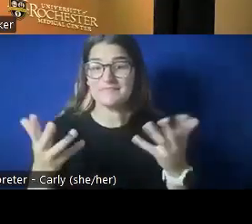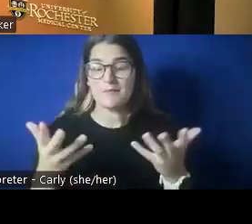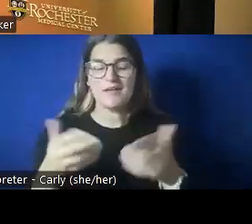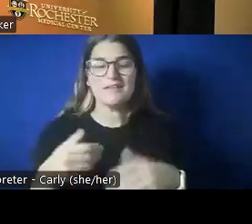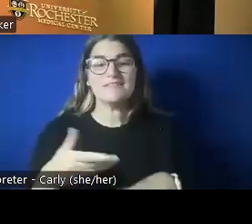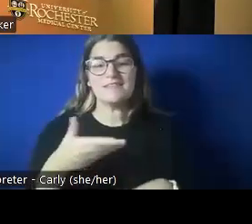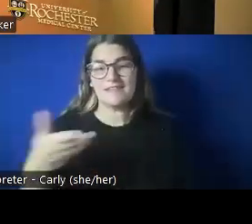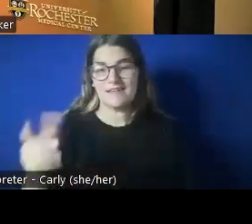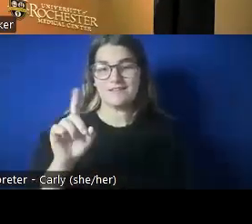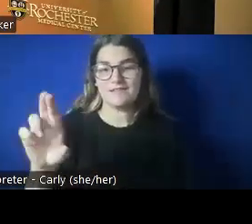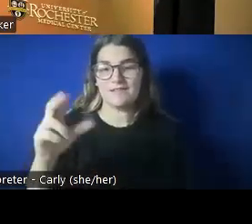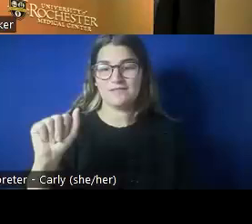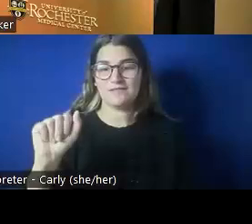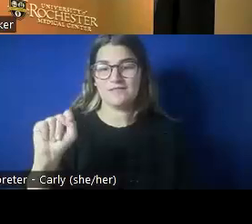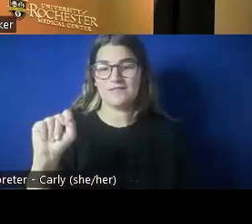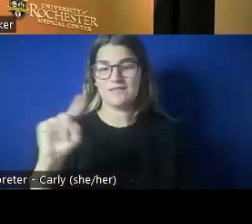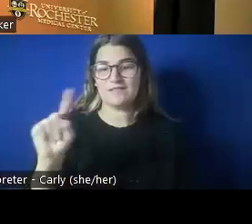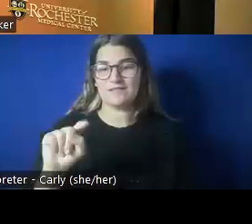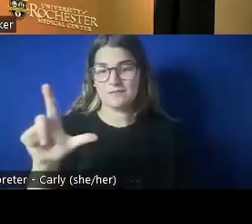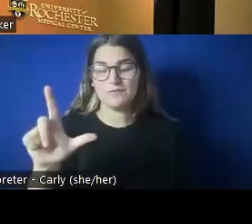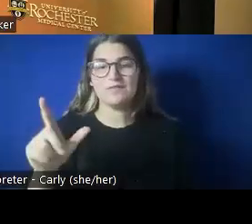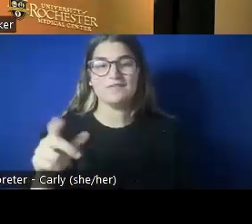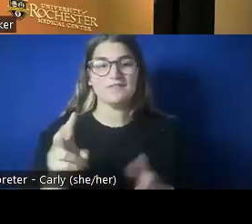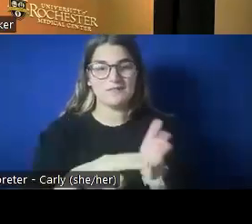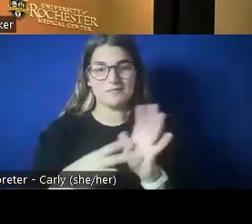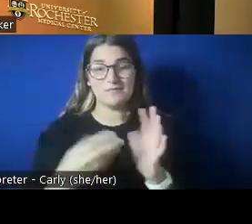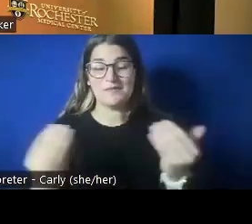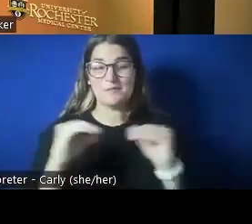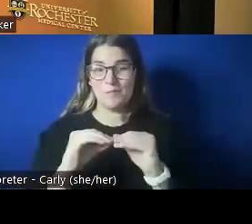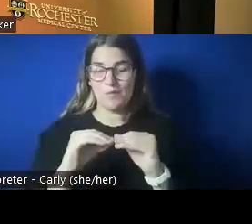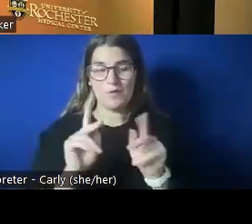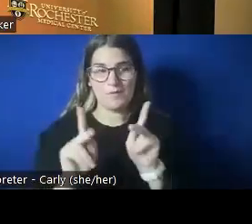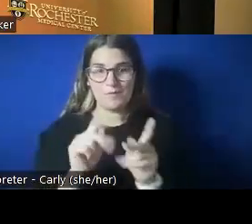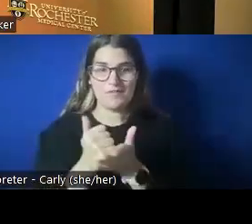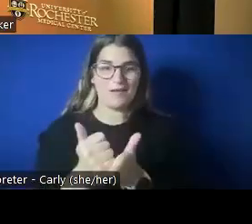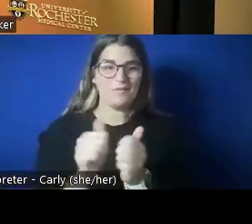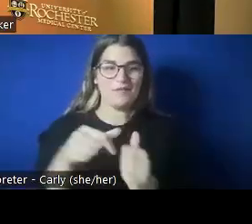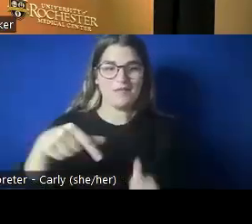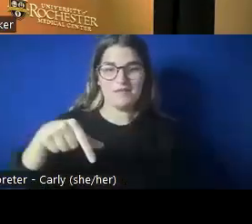atel there will be more person power to help with some Qi projects hopefully um and also getting